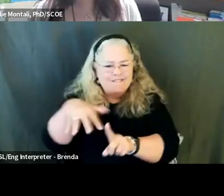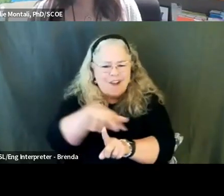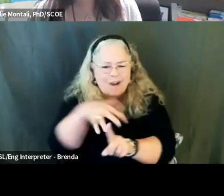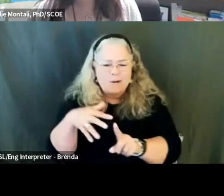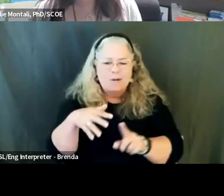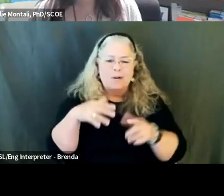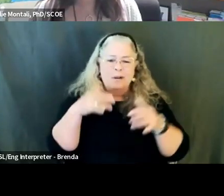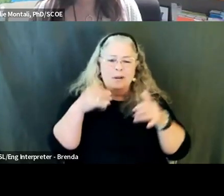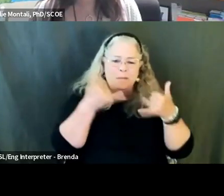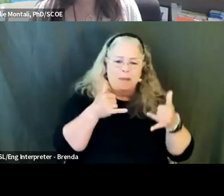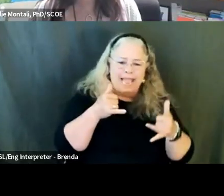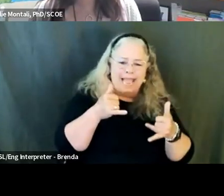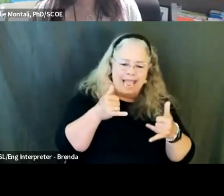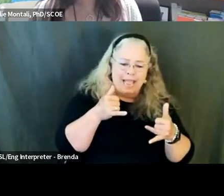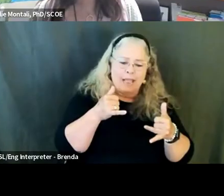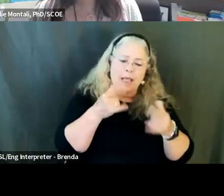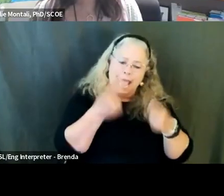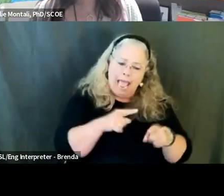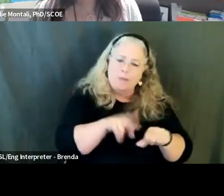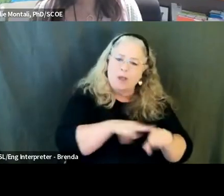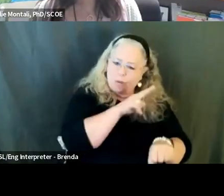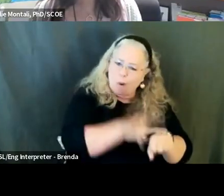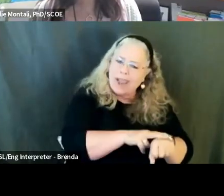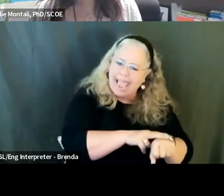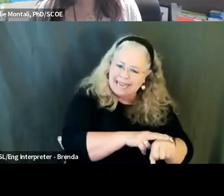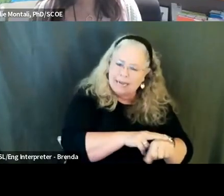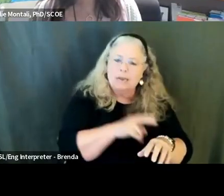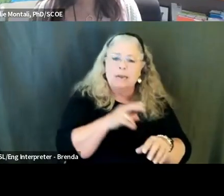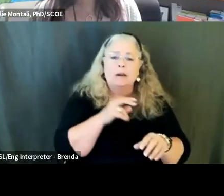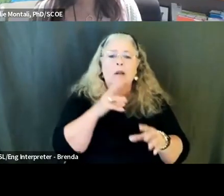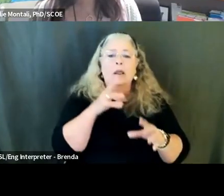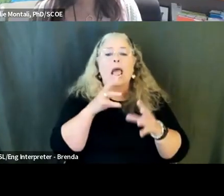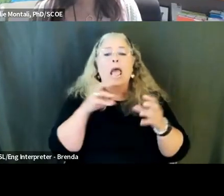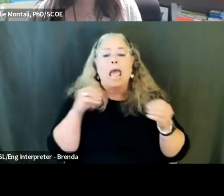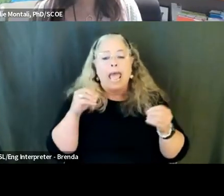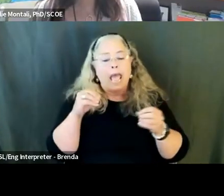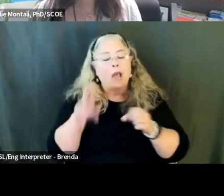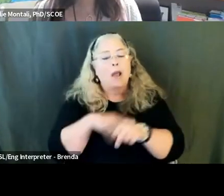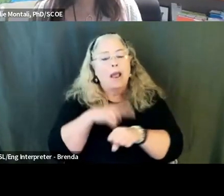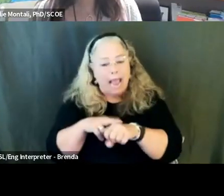organically happens but also it organically happens within an intentionally designed